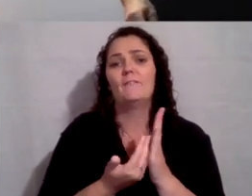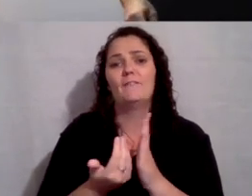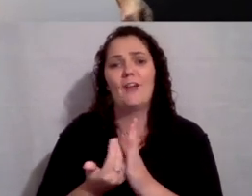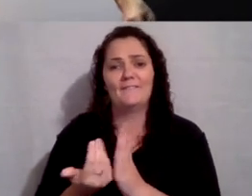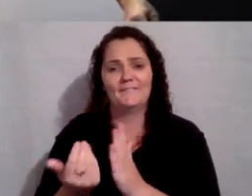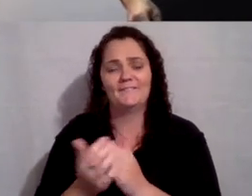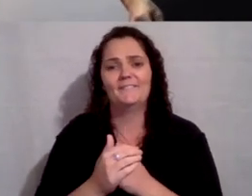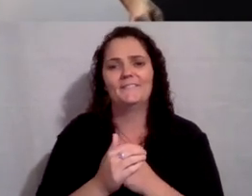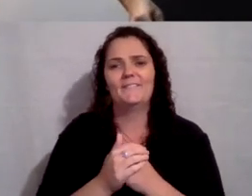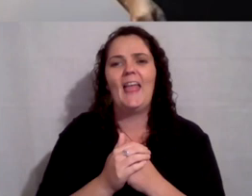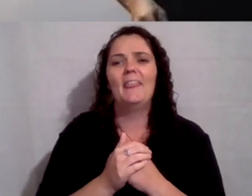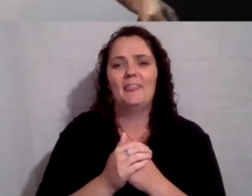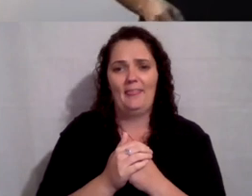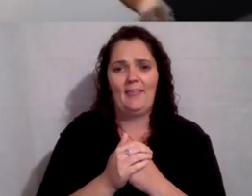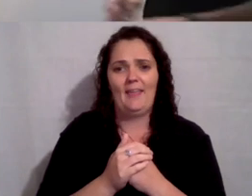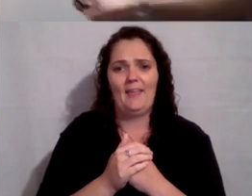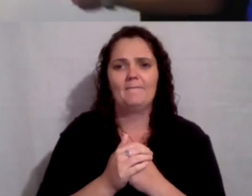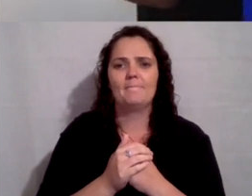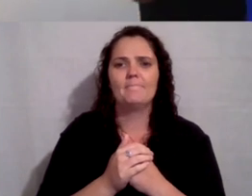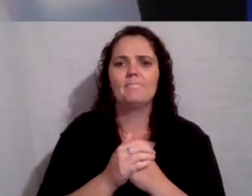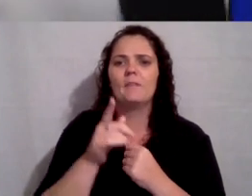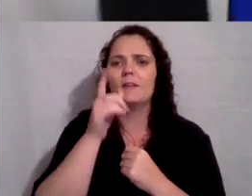what you'll be able to do is then take your charcoal